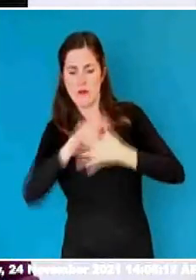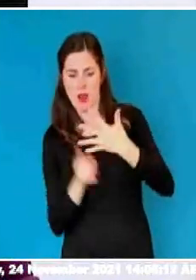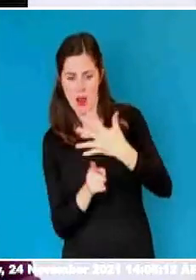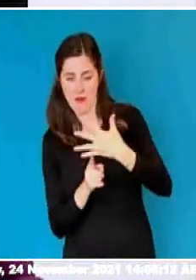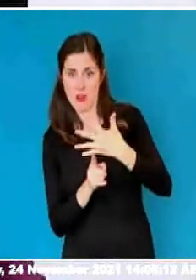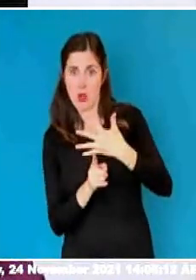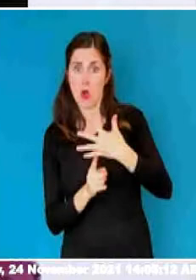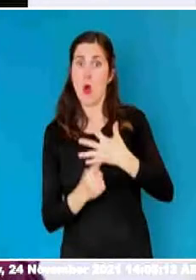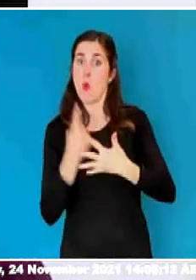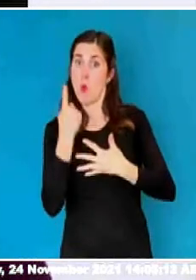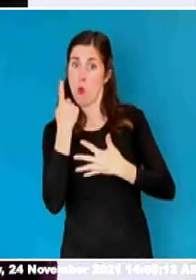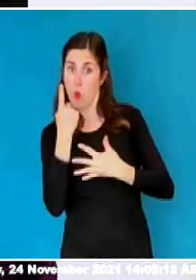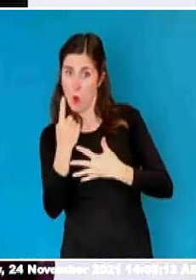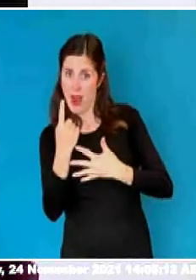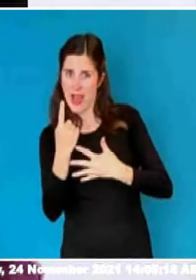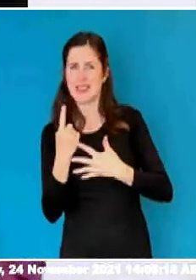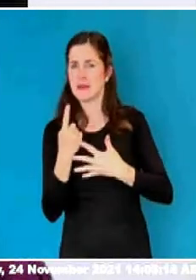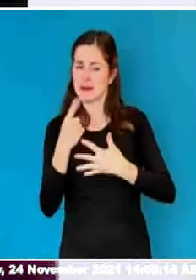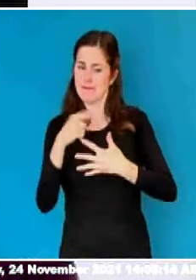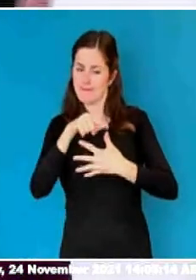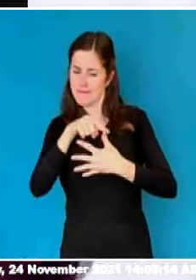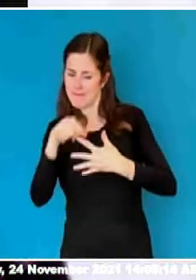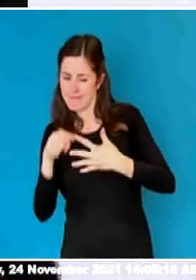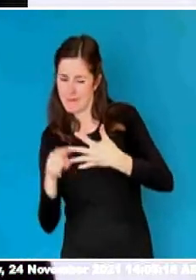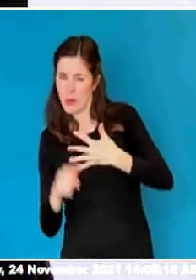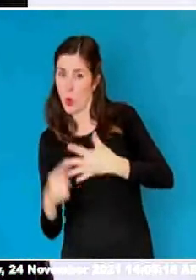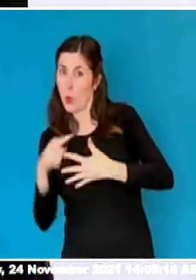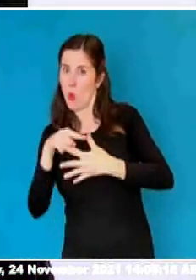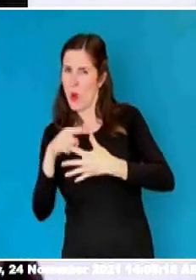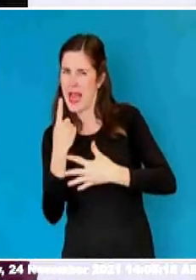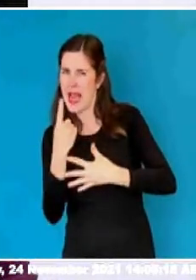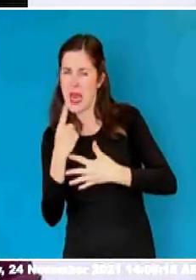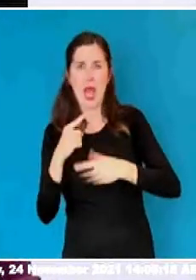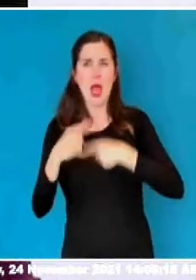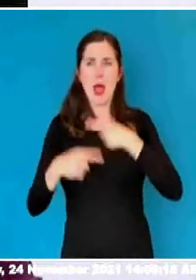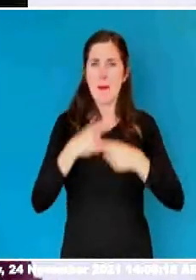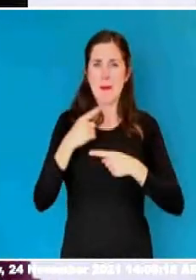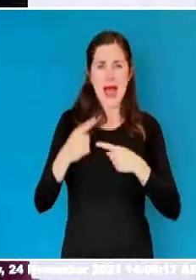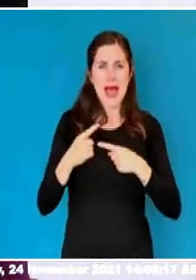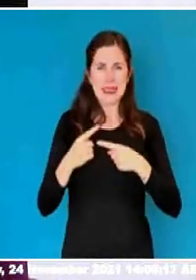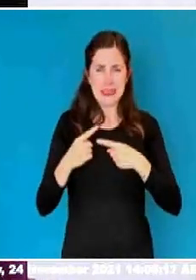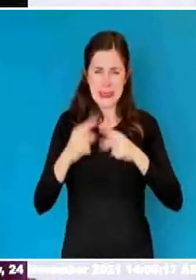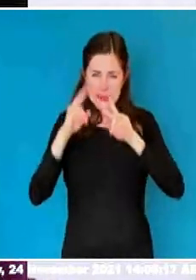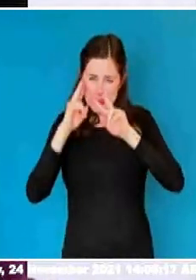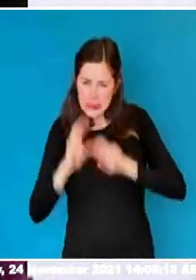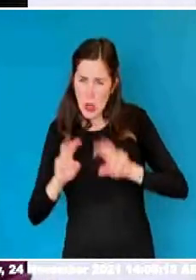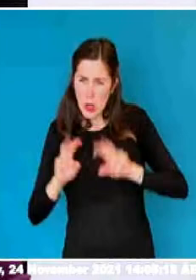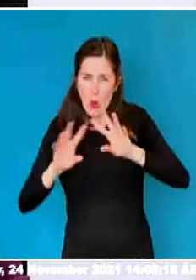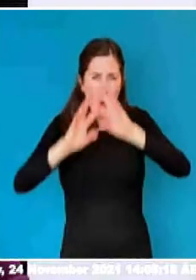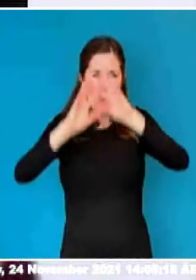pillars is really looking at a very holistic approach to identify what might be